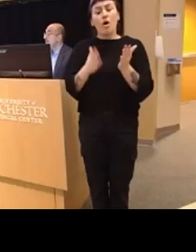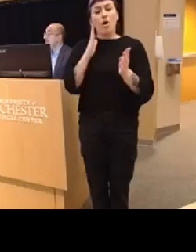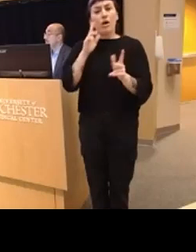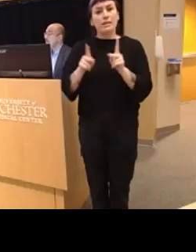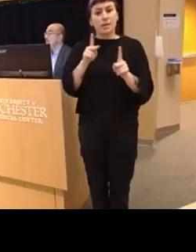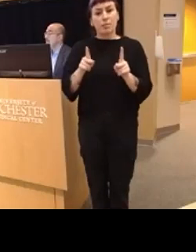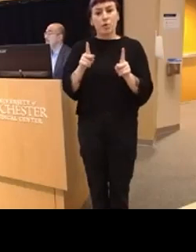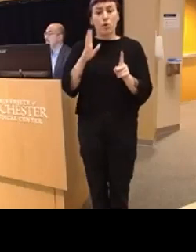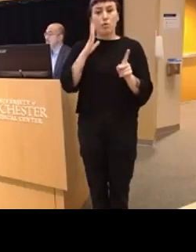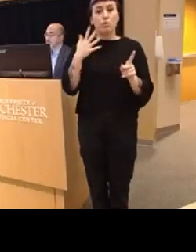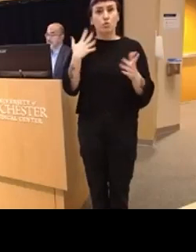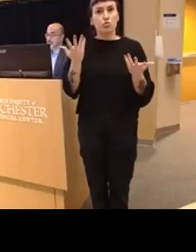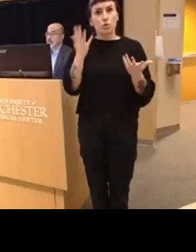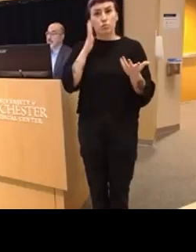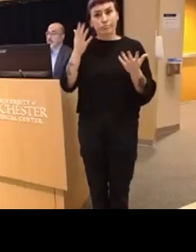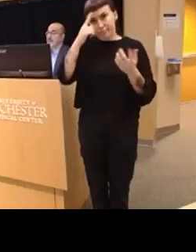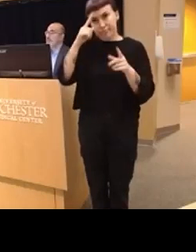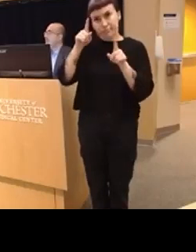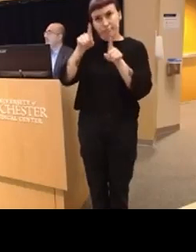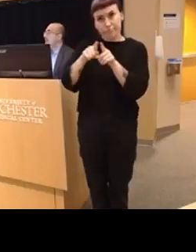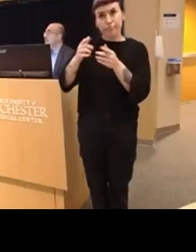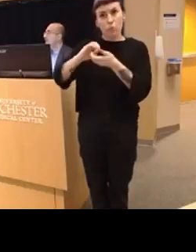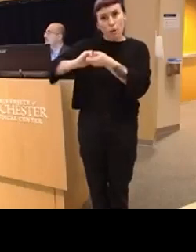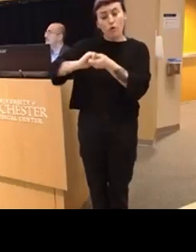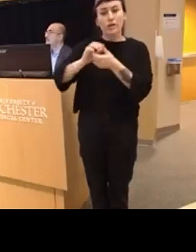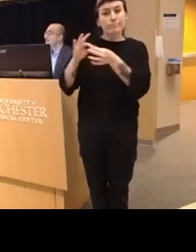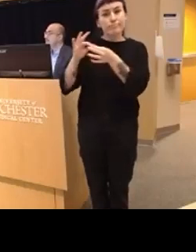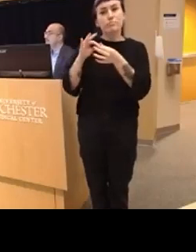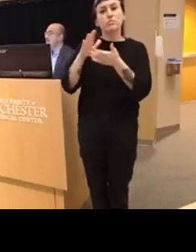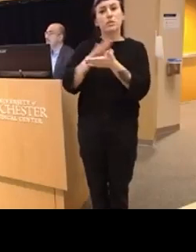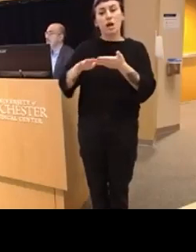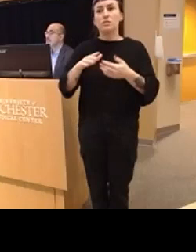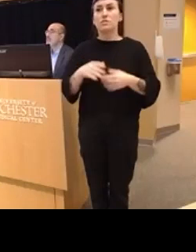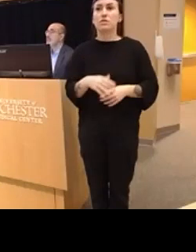in the sandbox together nicely okay and you know everyone has to give up a little and realize if